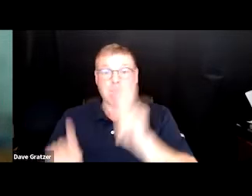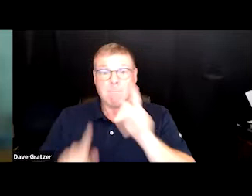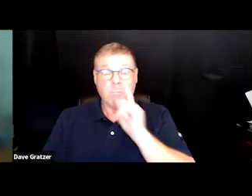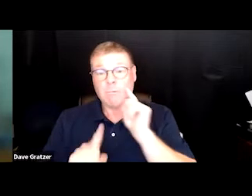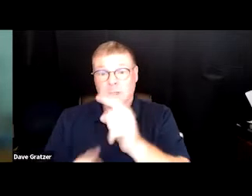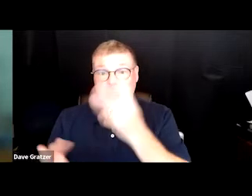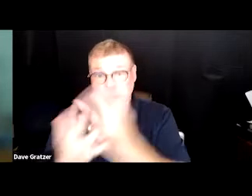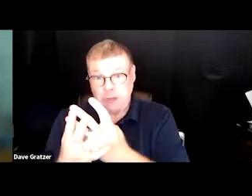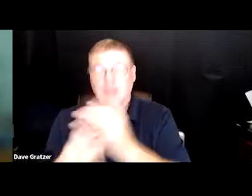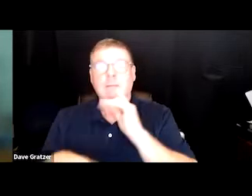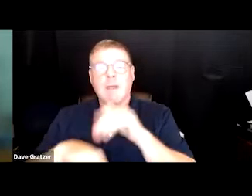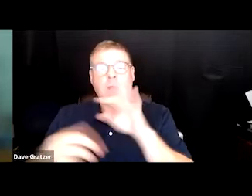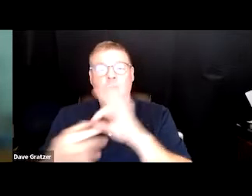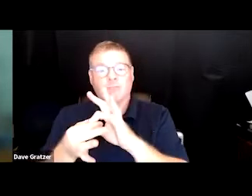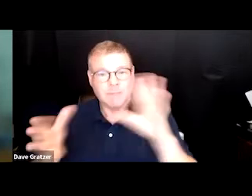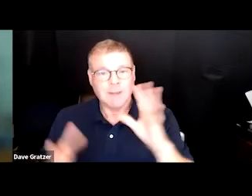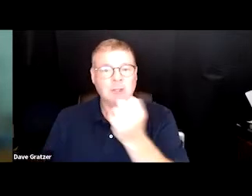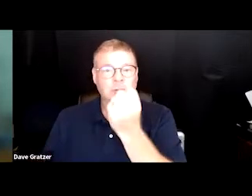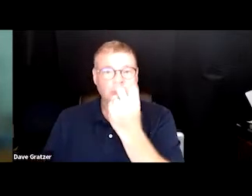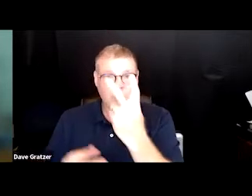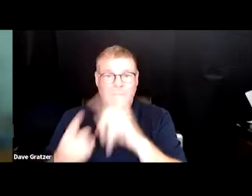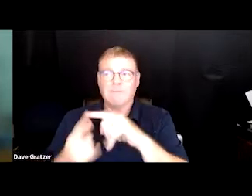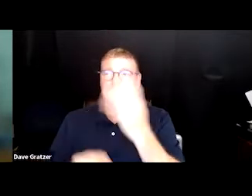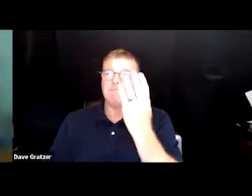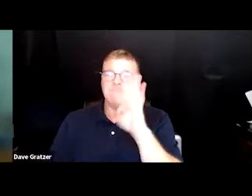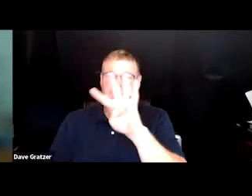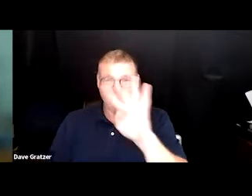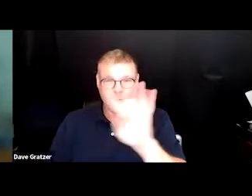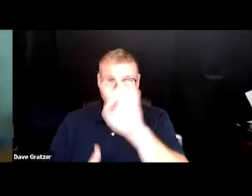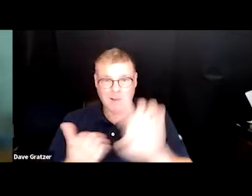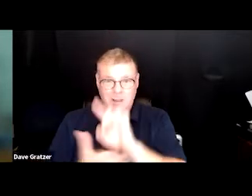are released within 12 to 48 hours of post jail booking,